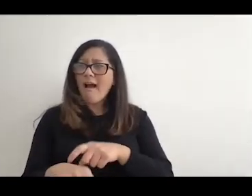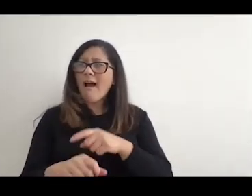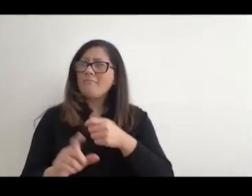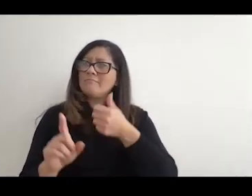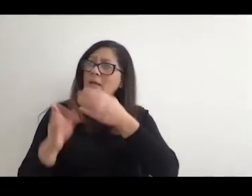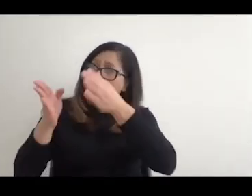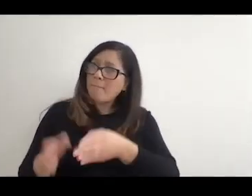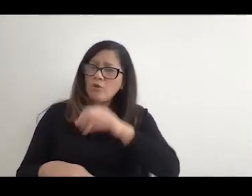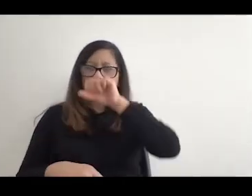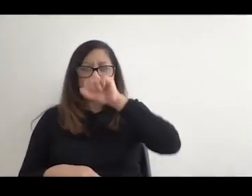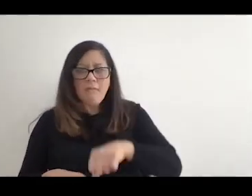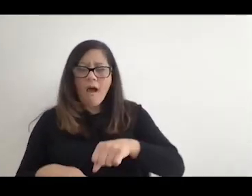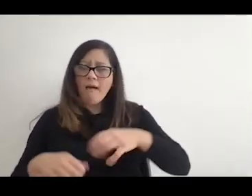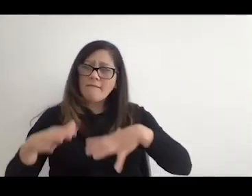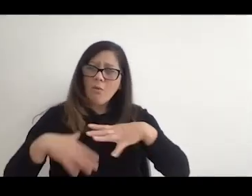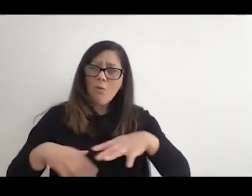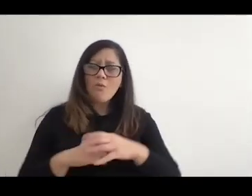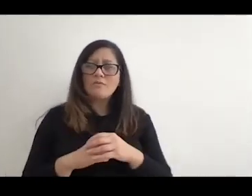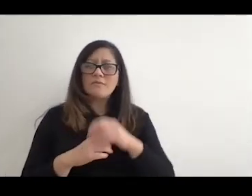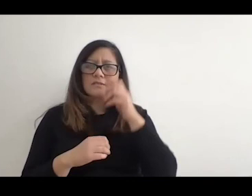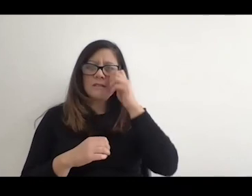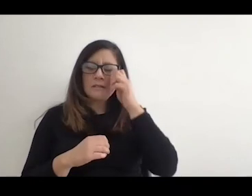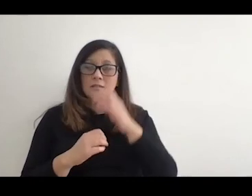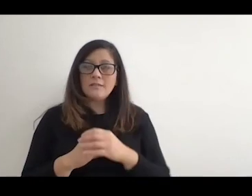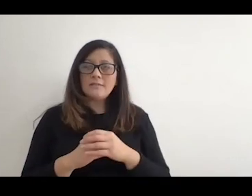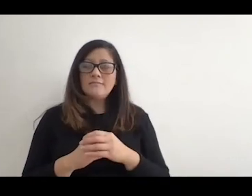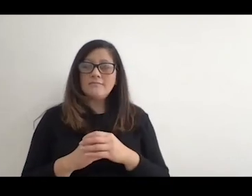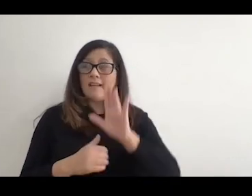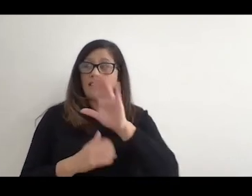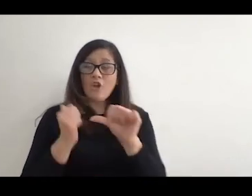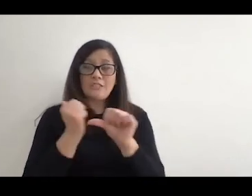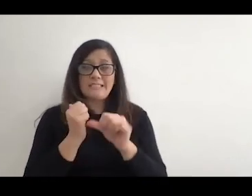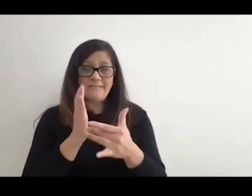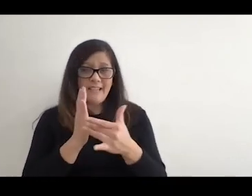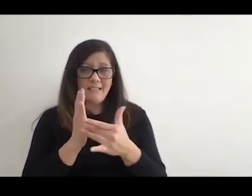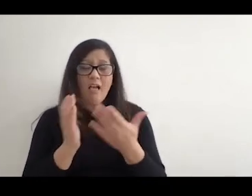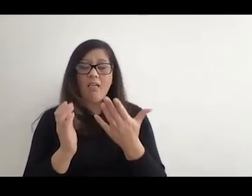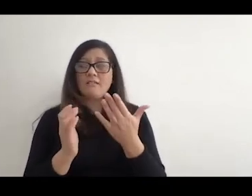Is it going to hold up to their assistive technology that they are using?